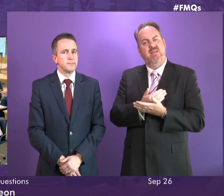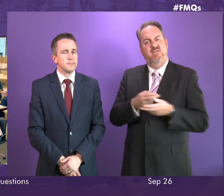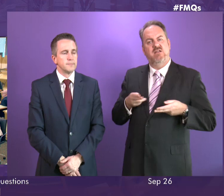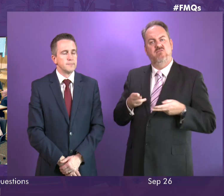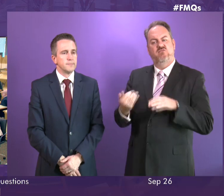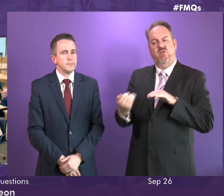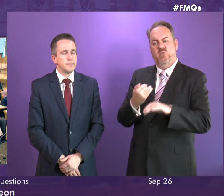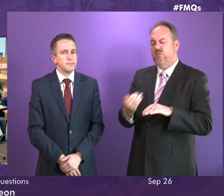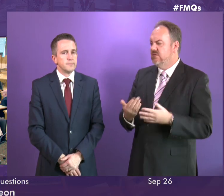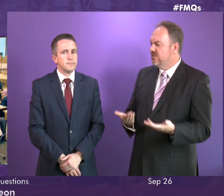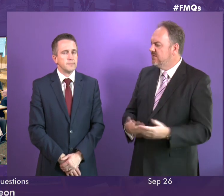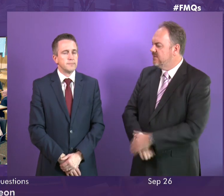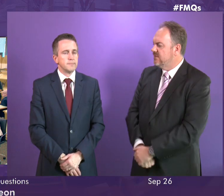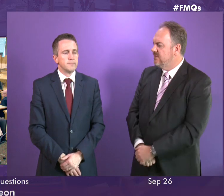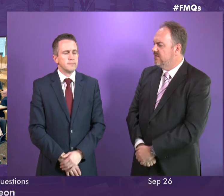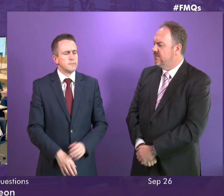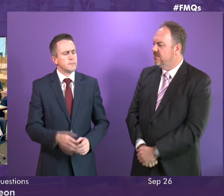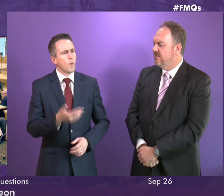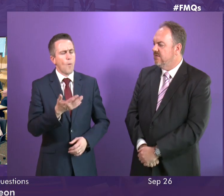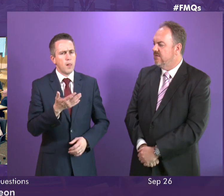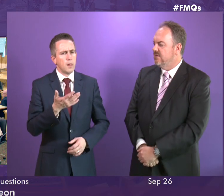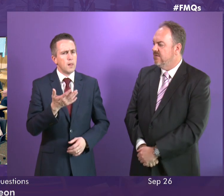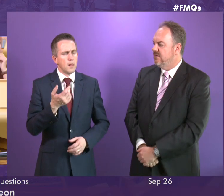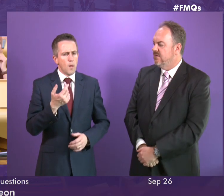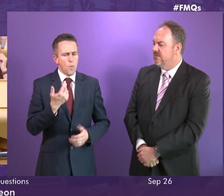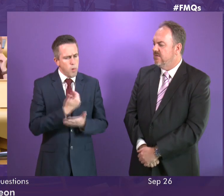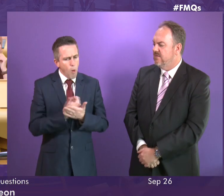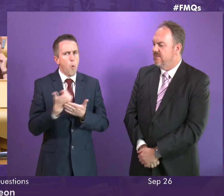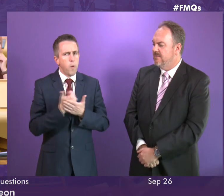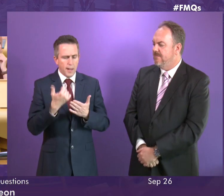The First Minister (Nicola Sturgeon): We will continue to look carefully at ways